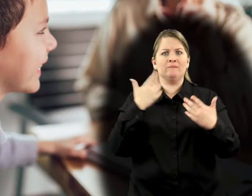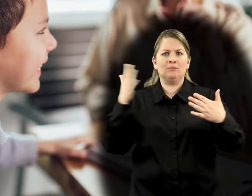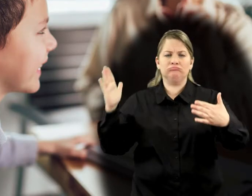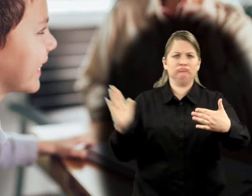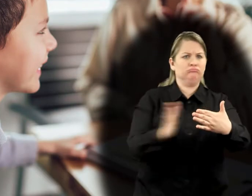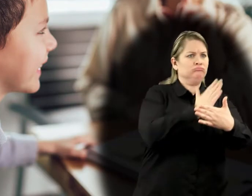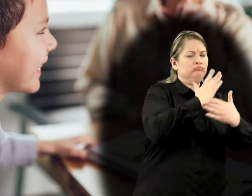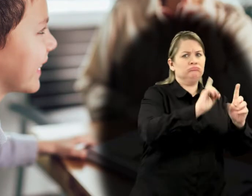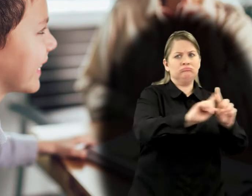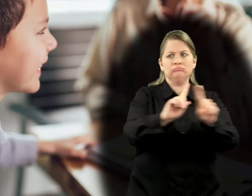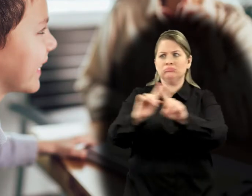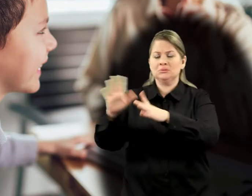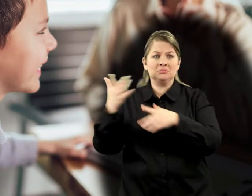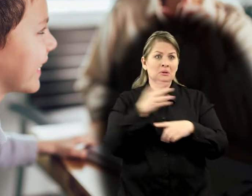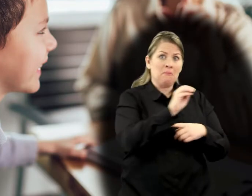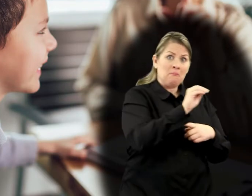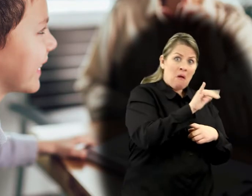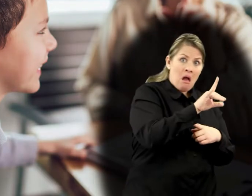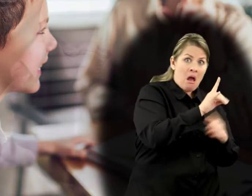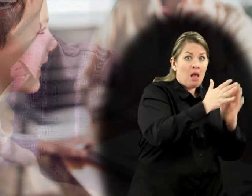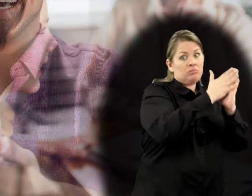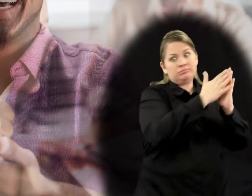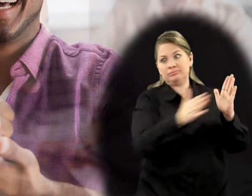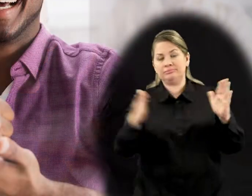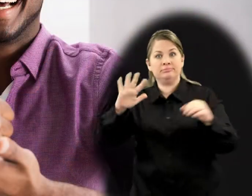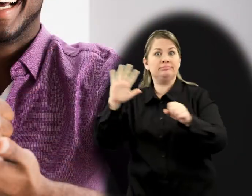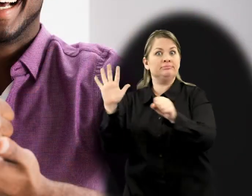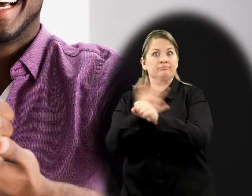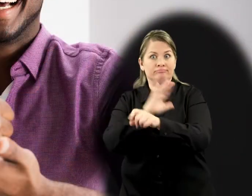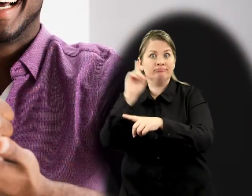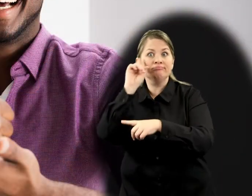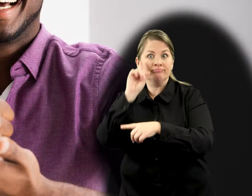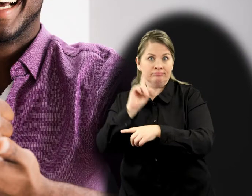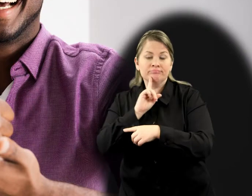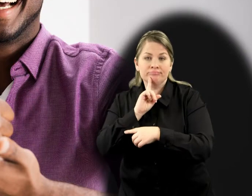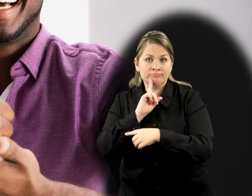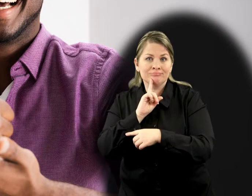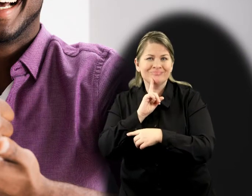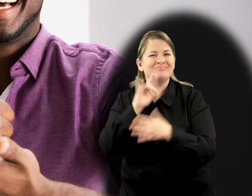Hearing loss ranges from mild hearing loss to profoundly deaf.